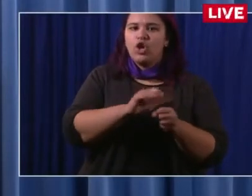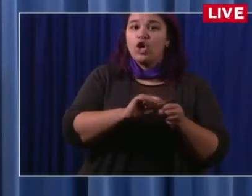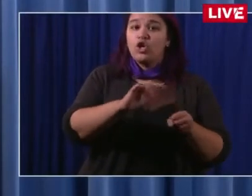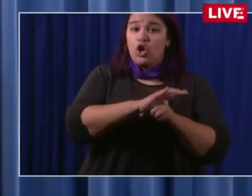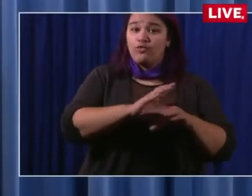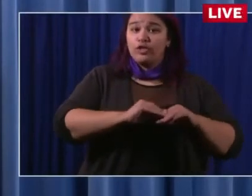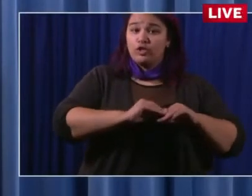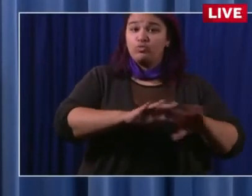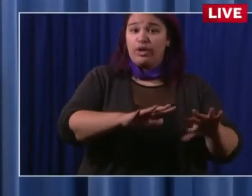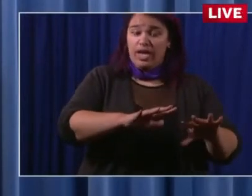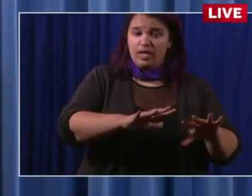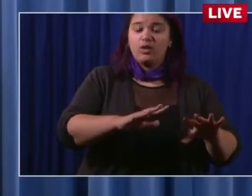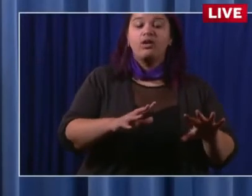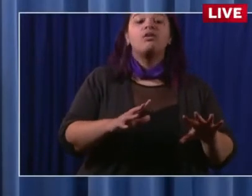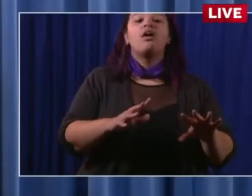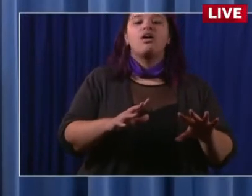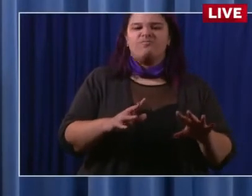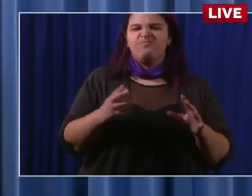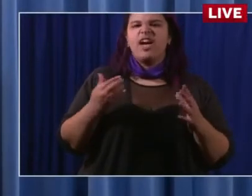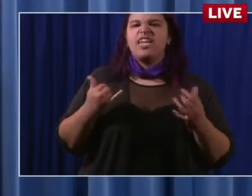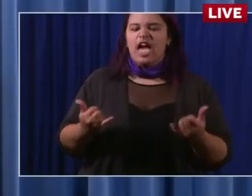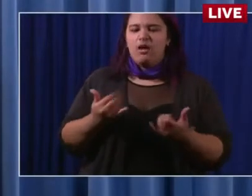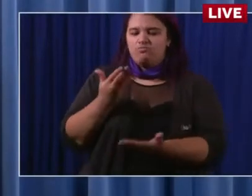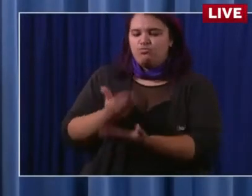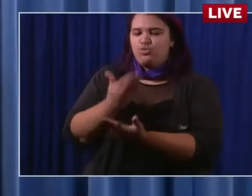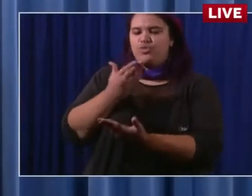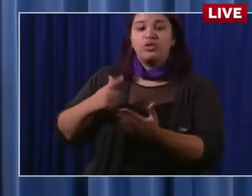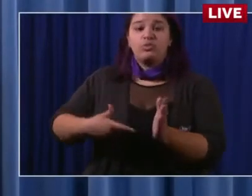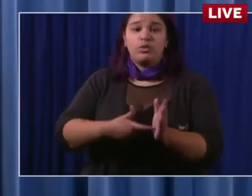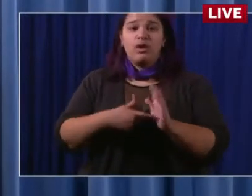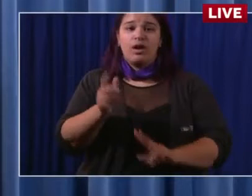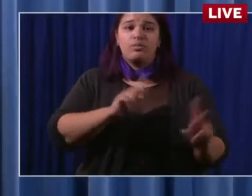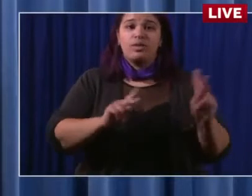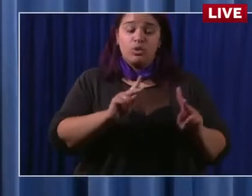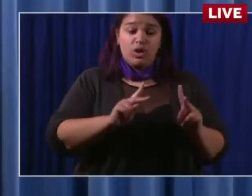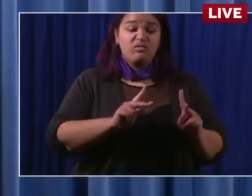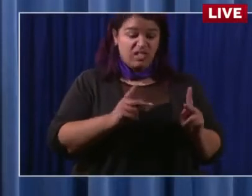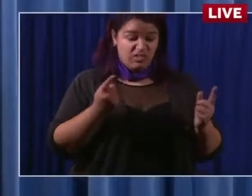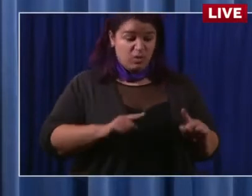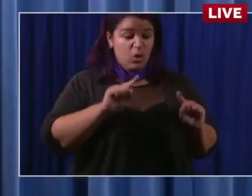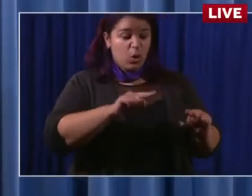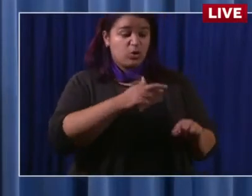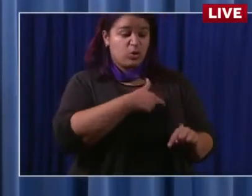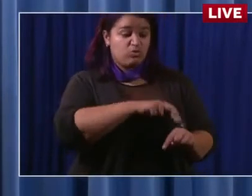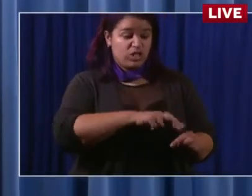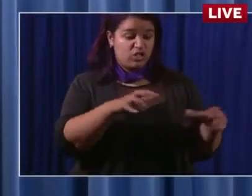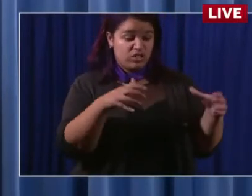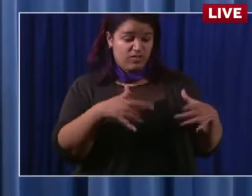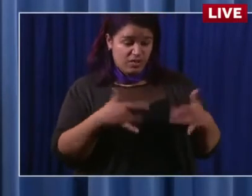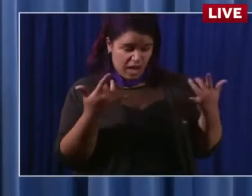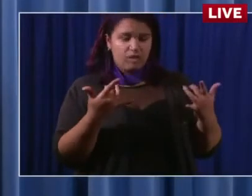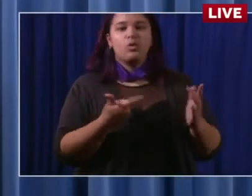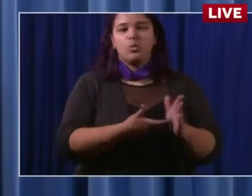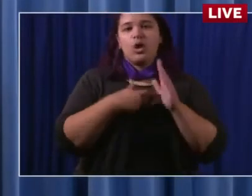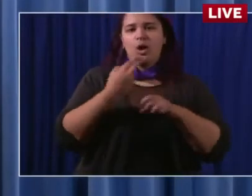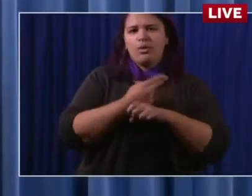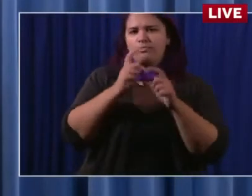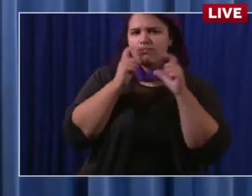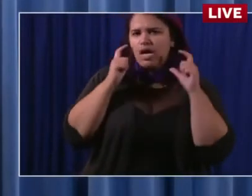THE FIRST AMENDMENT? WHAT SPECIFIC EXAMPLES ON COVID SPREAD CAN YOU CITE FROM RELIGIOUS GATHERINGS THAT REQUIRE ALL CONGREGANTS TO WEAR MASKS?